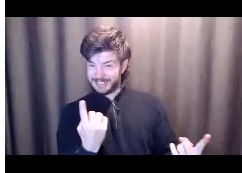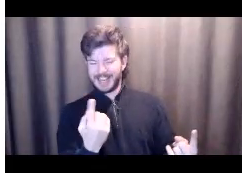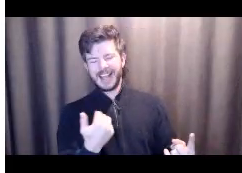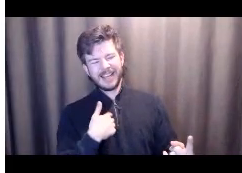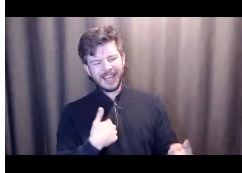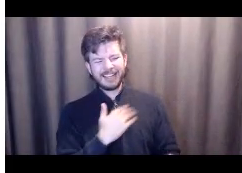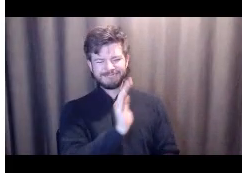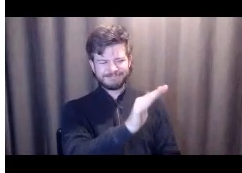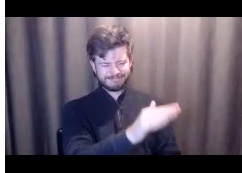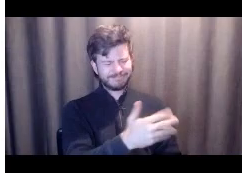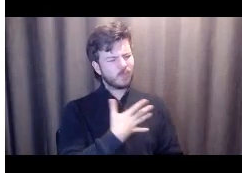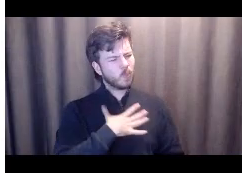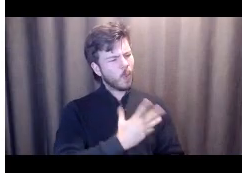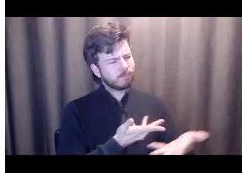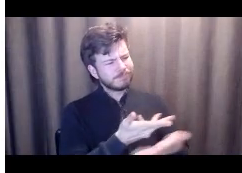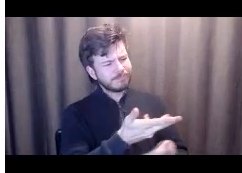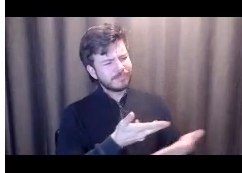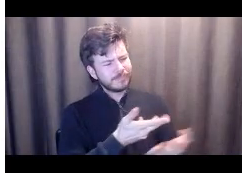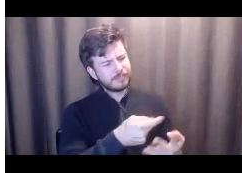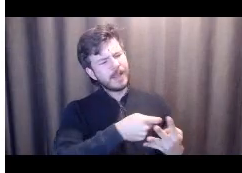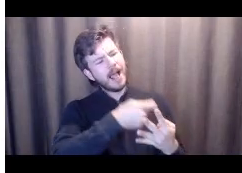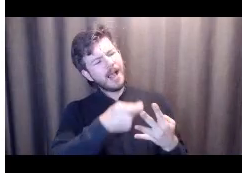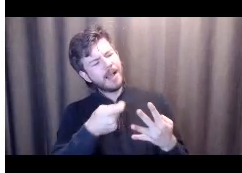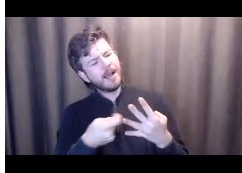and the participant can still work towards safely